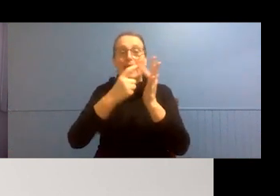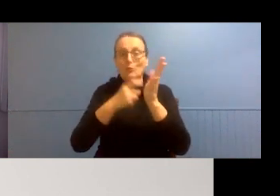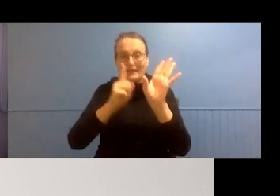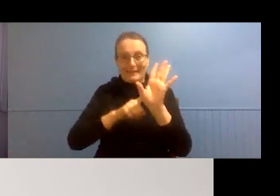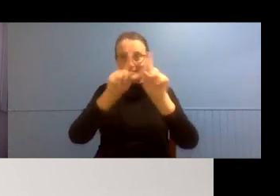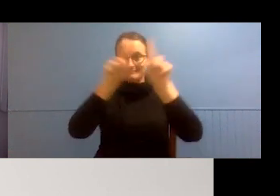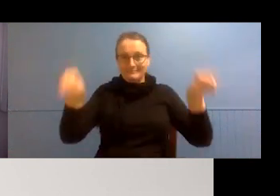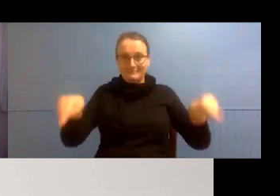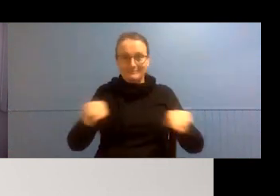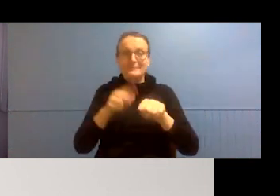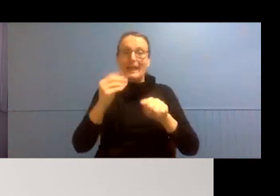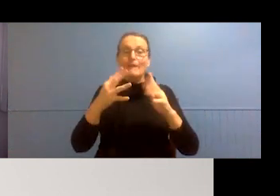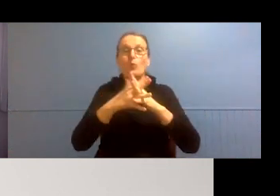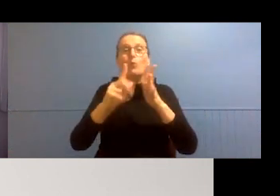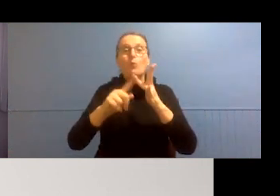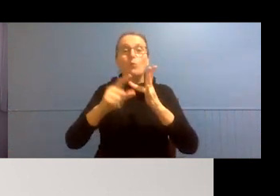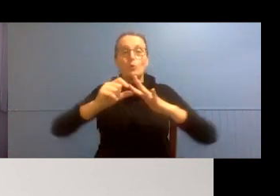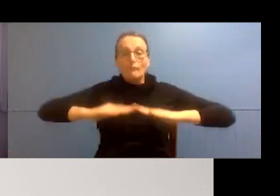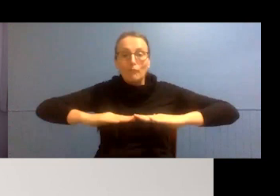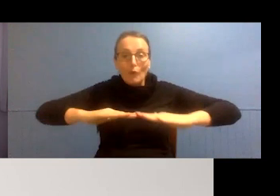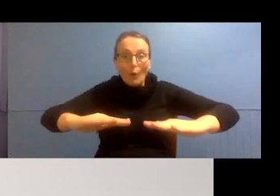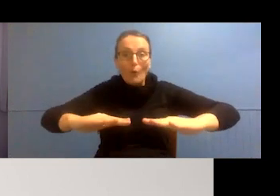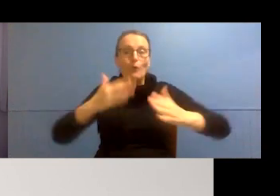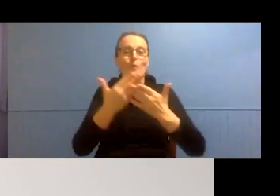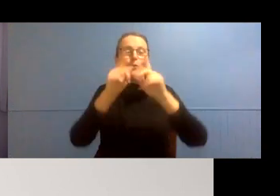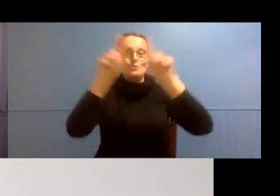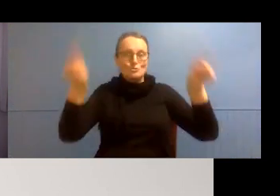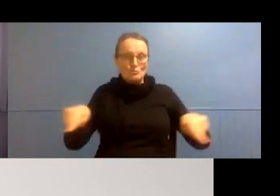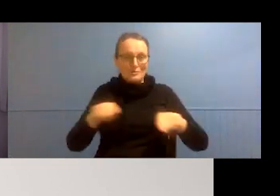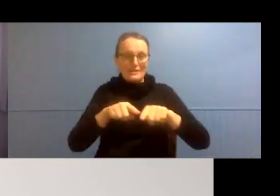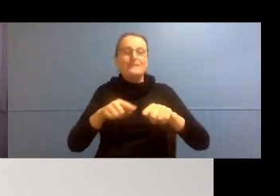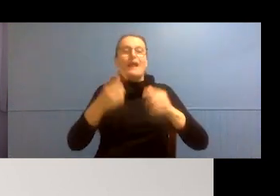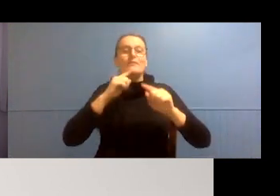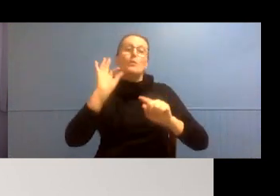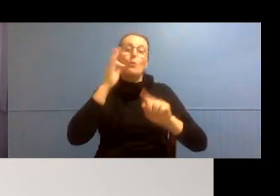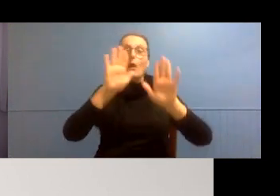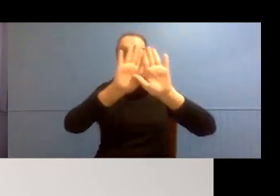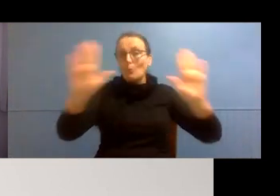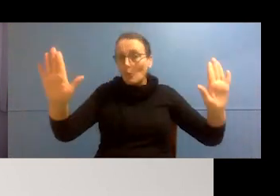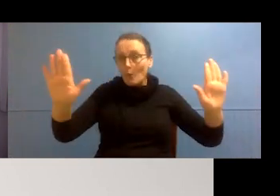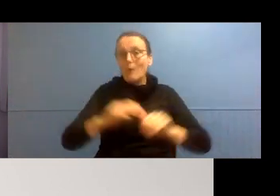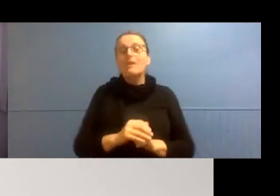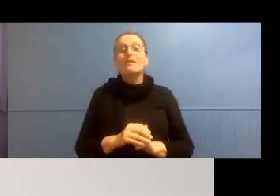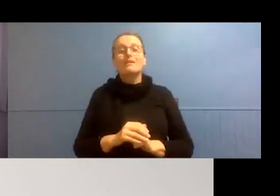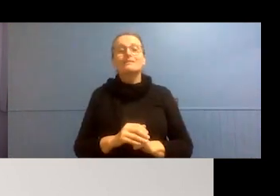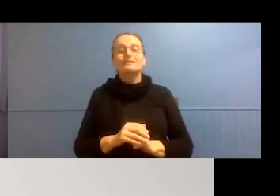There's the wooden floor leading to the blank white wall for us to place